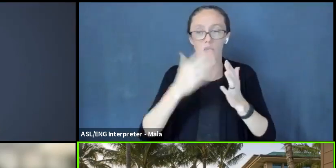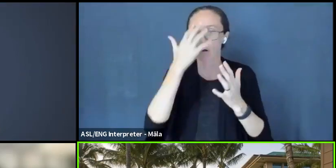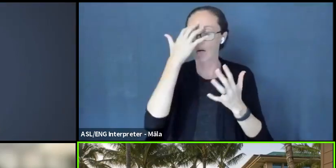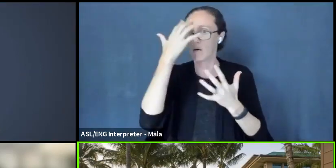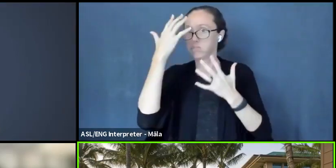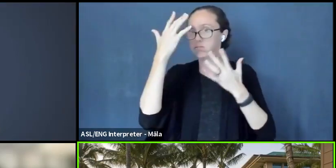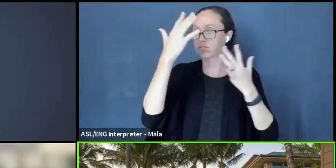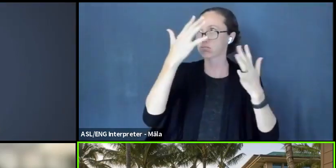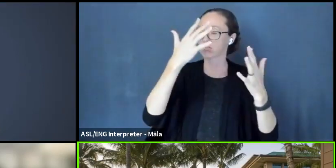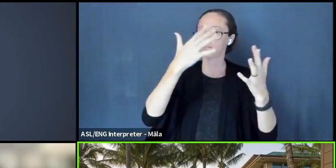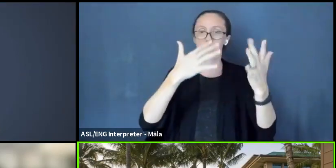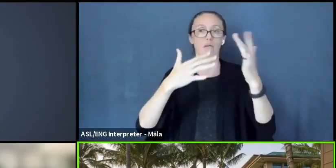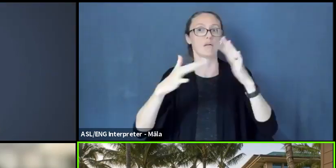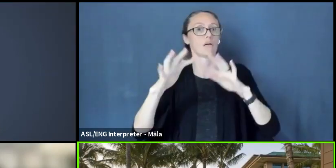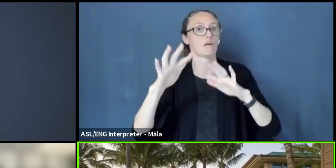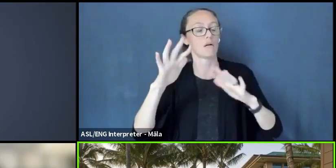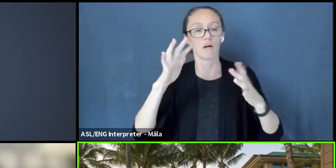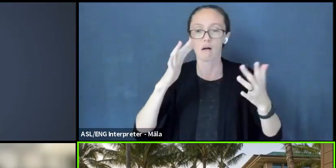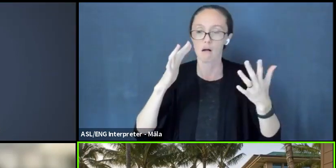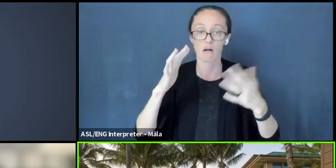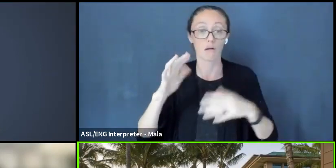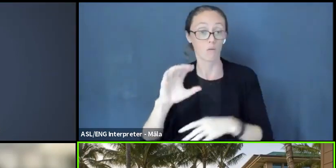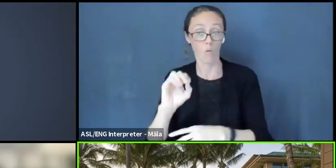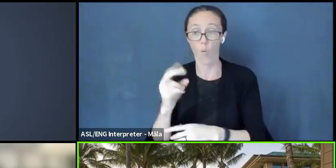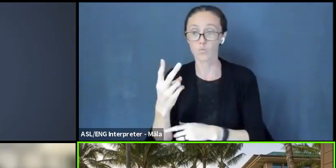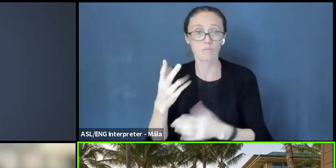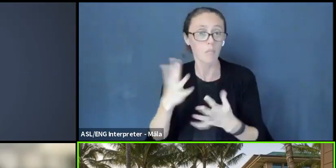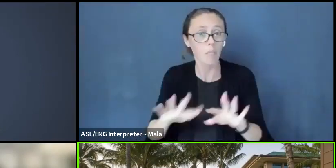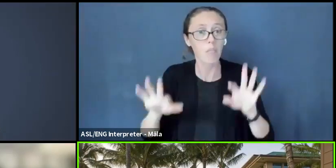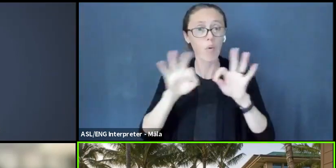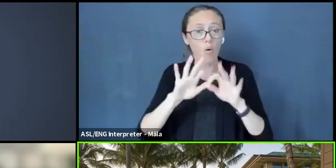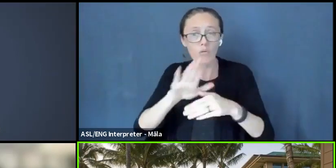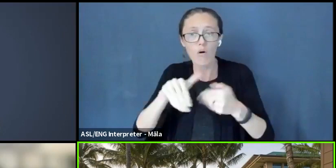Oxygen is also very important to keep the rest of the organs alive.